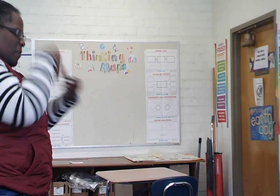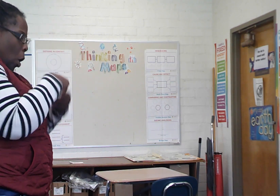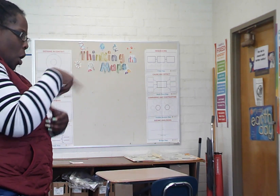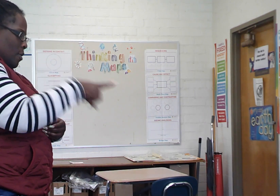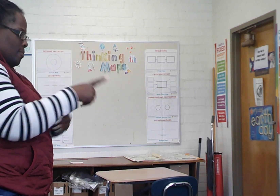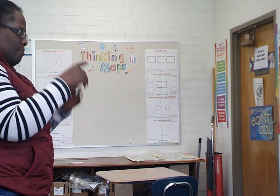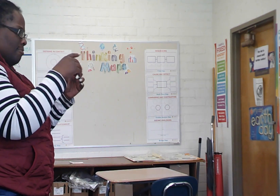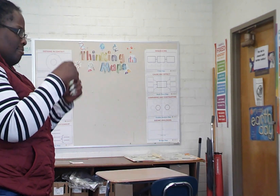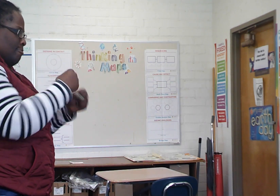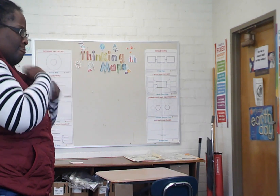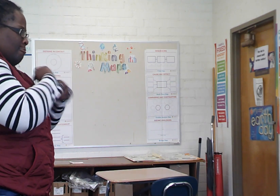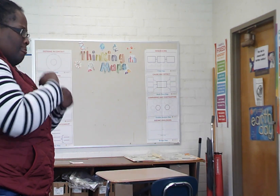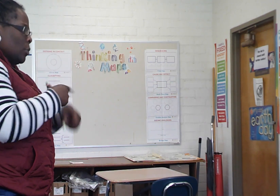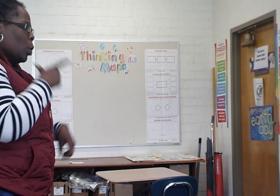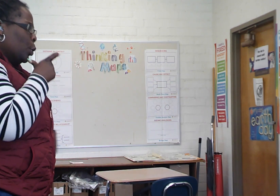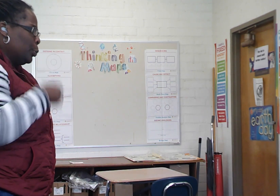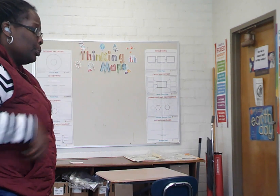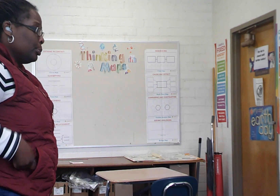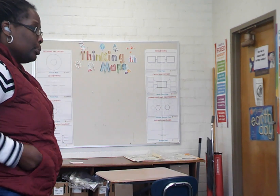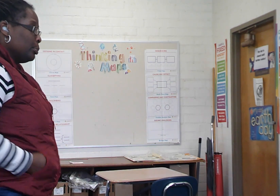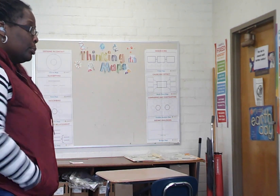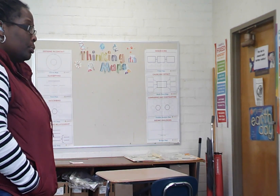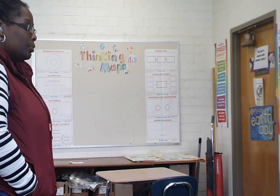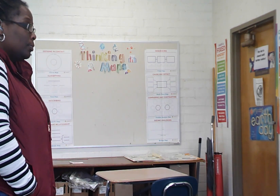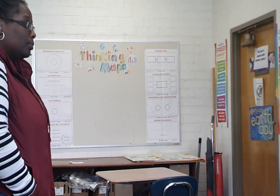involved in the production?